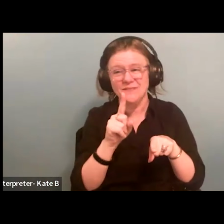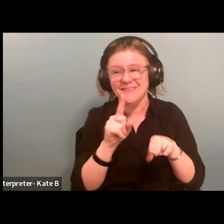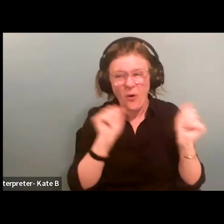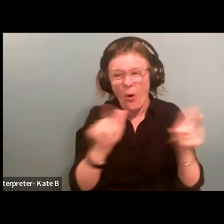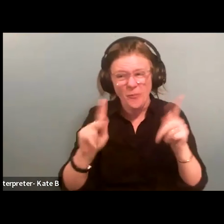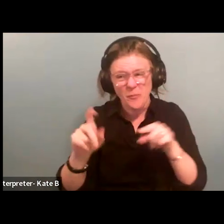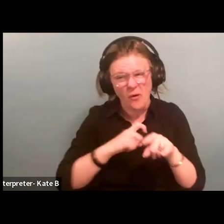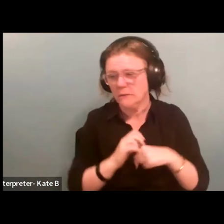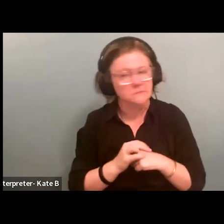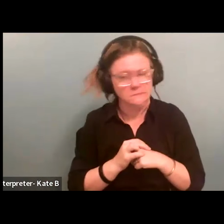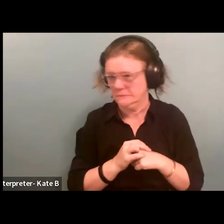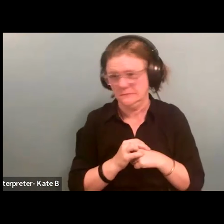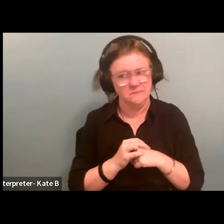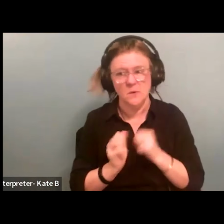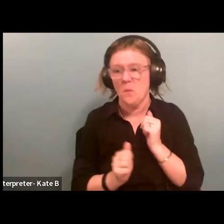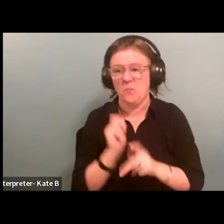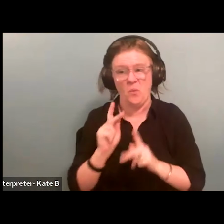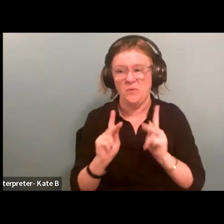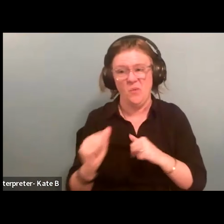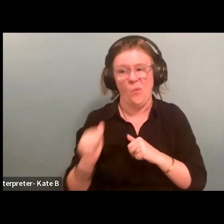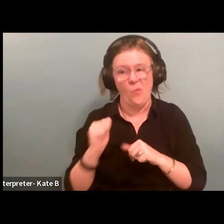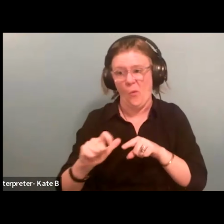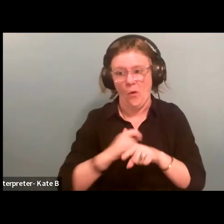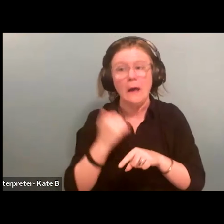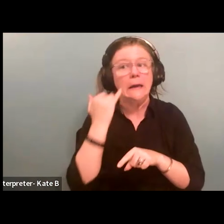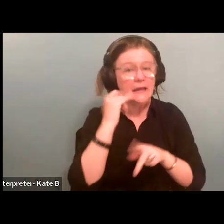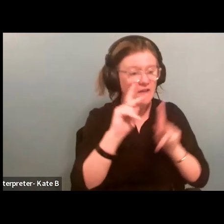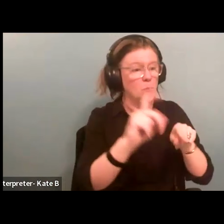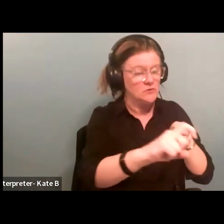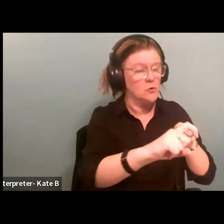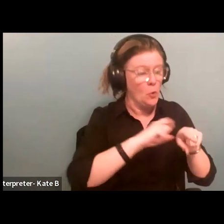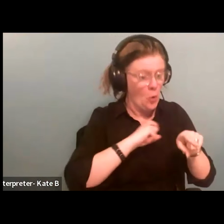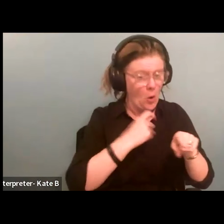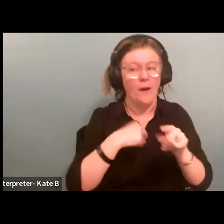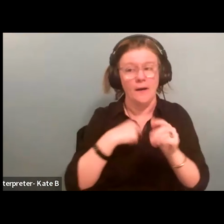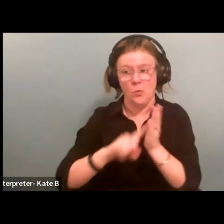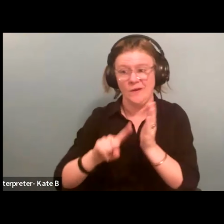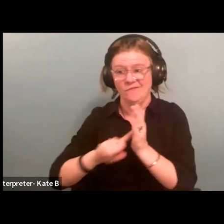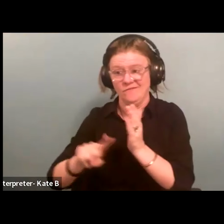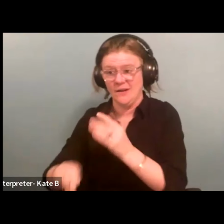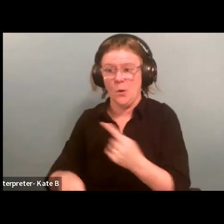Unfortunately, for every case that is reported on elder abuse, we know